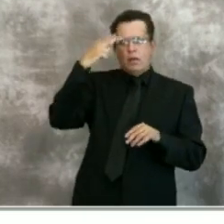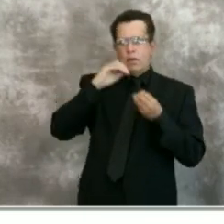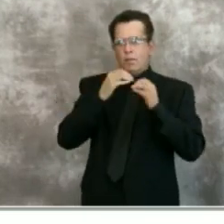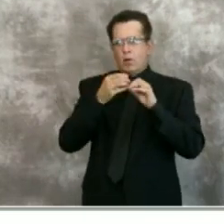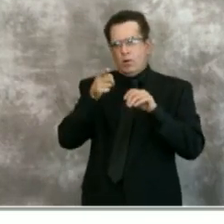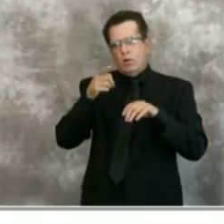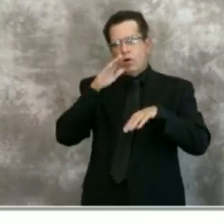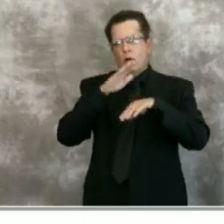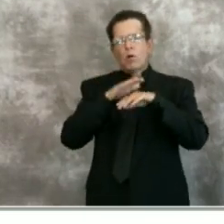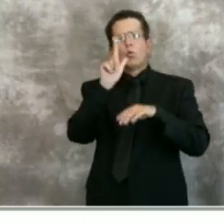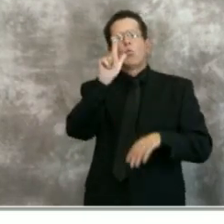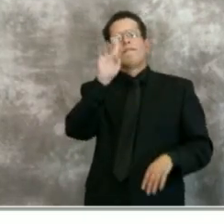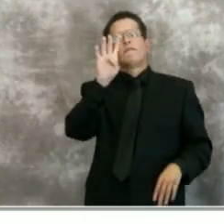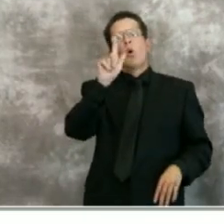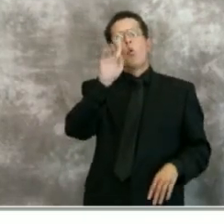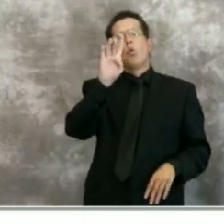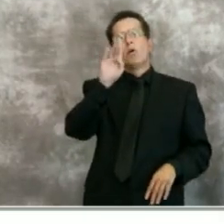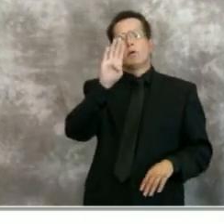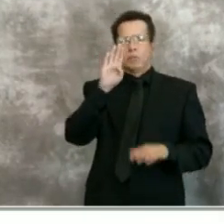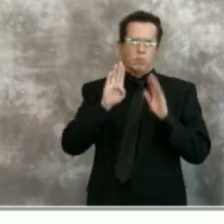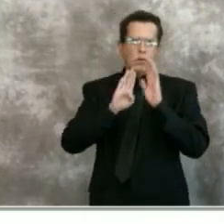LET'S LOOK AND LEFT SIDE AT